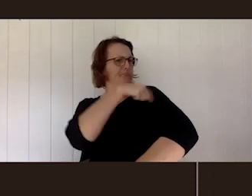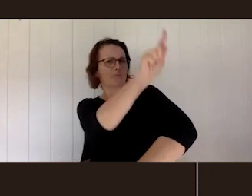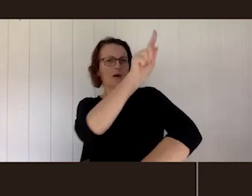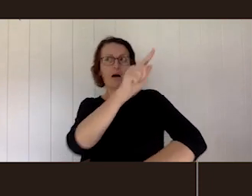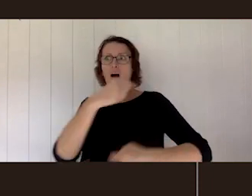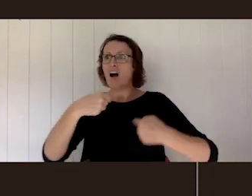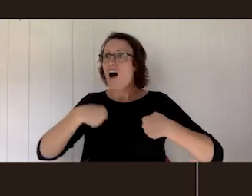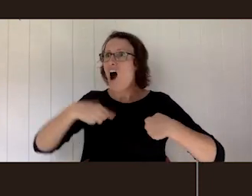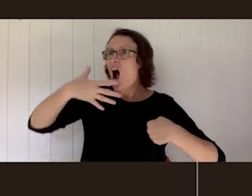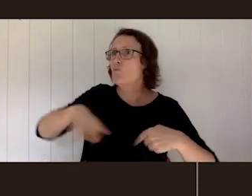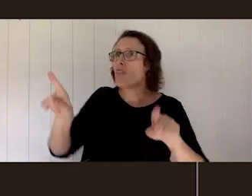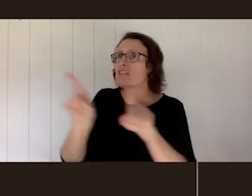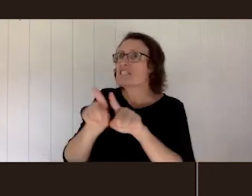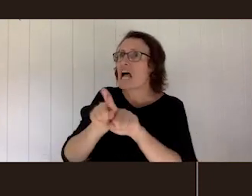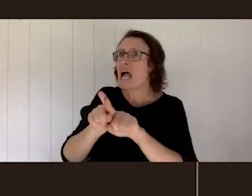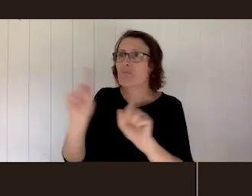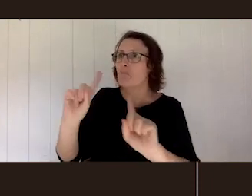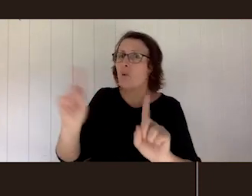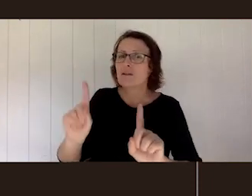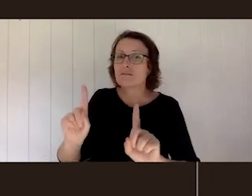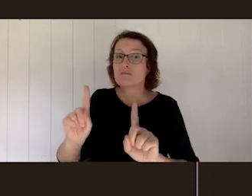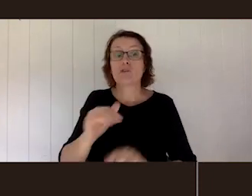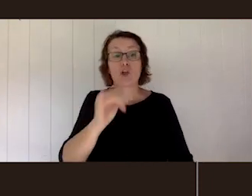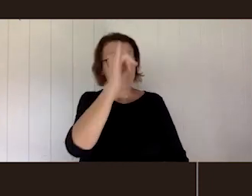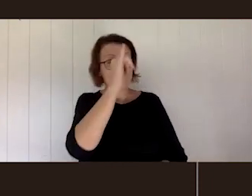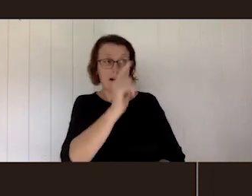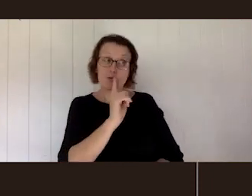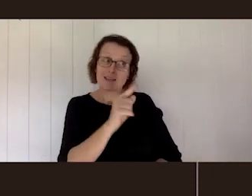what do I need to do?" The rhino said, "It's quite simple. You just